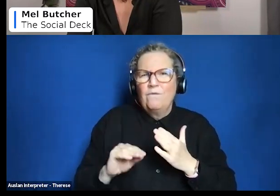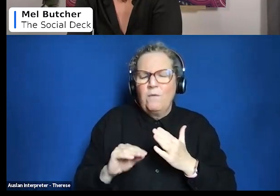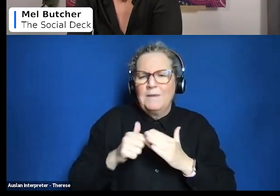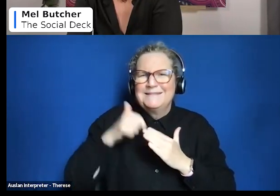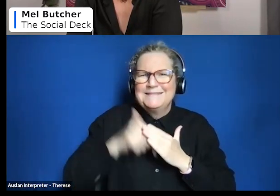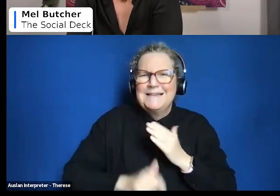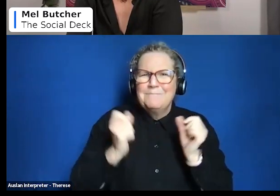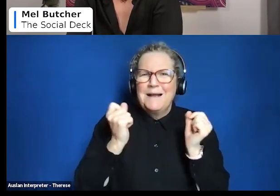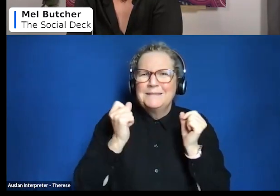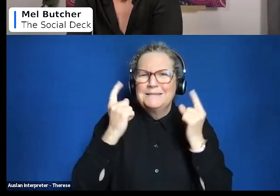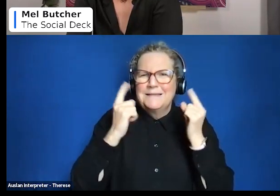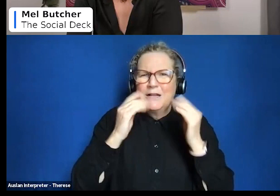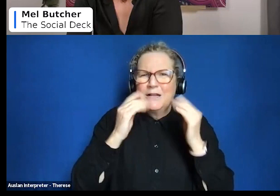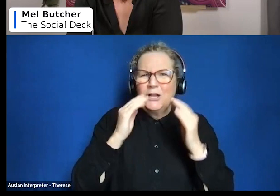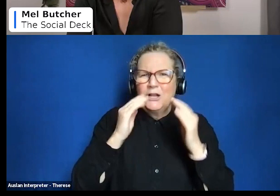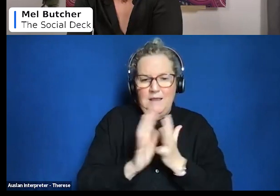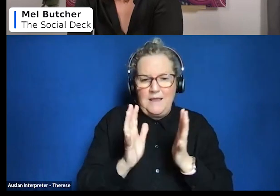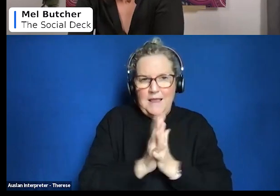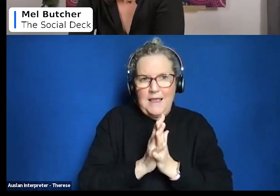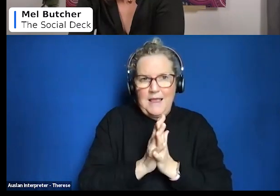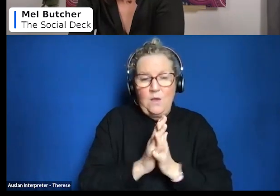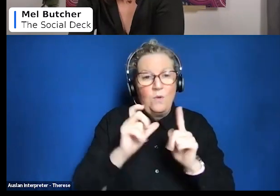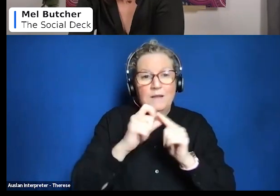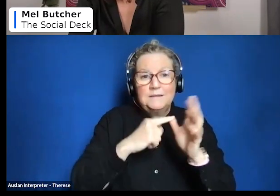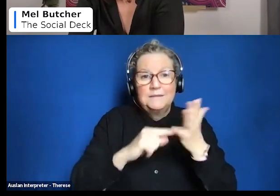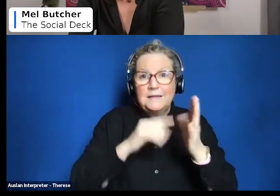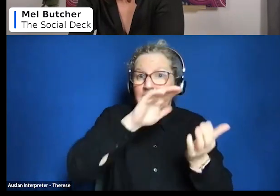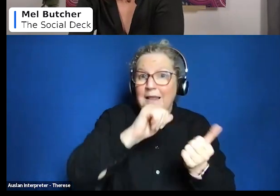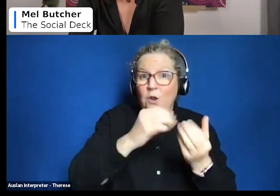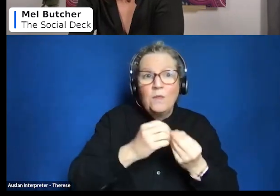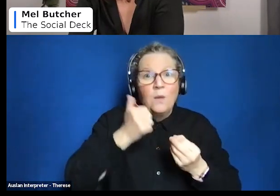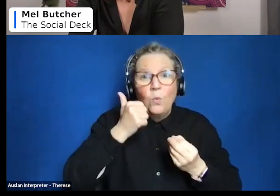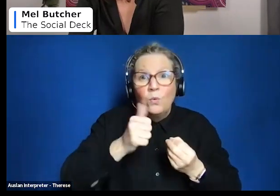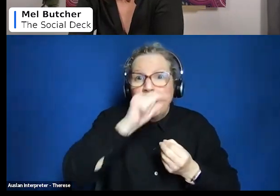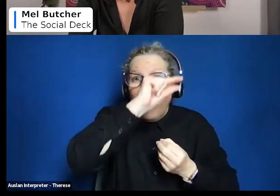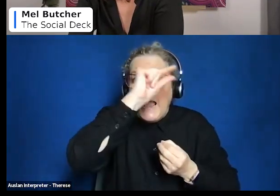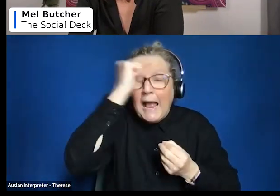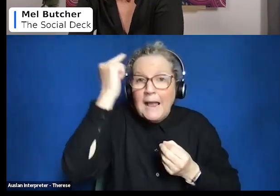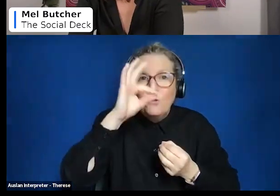of how data, even with the best intentions, may be misused and mis told.